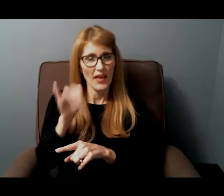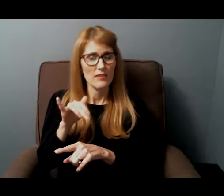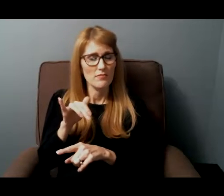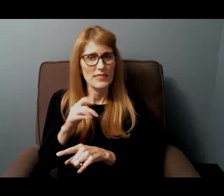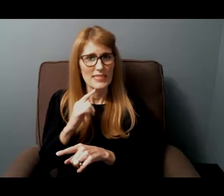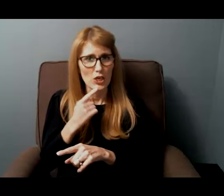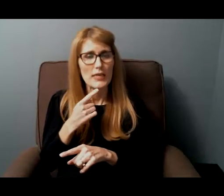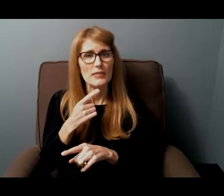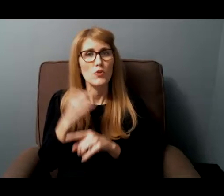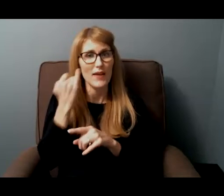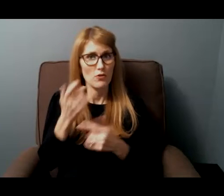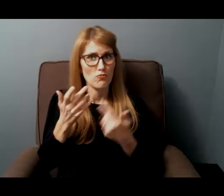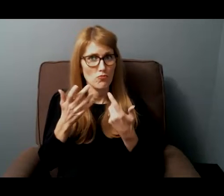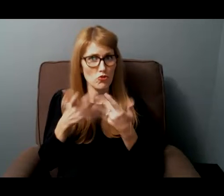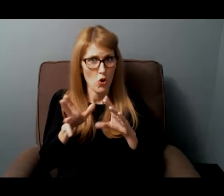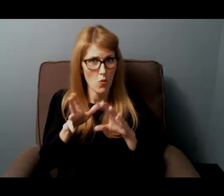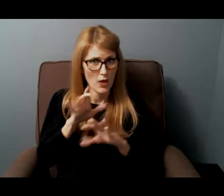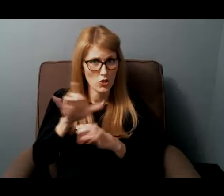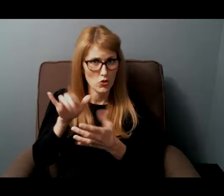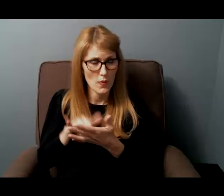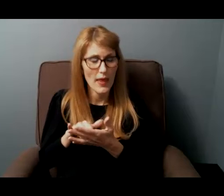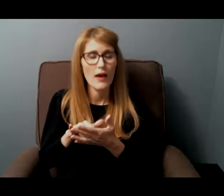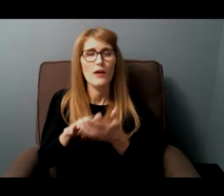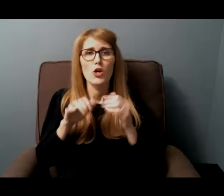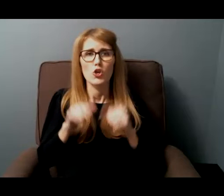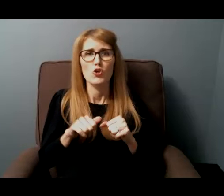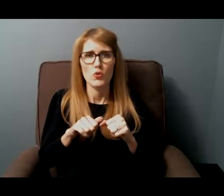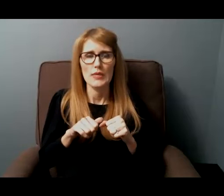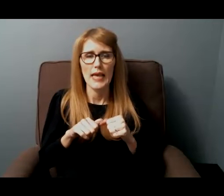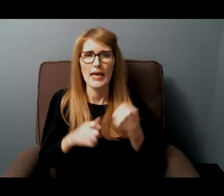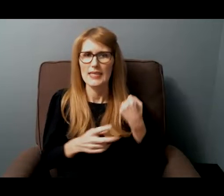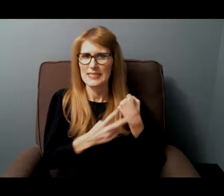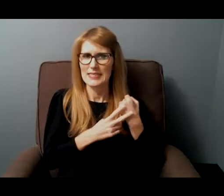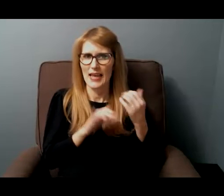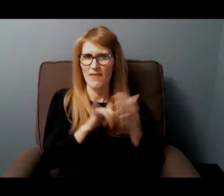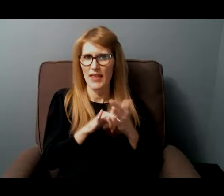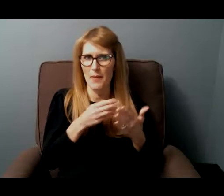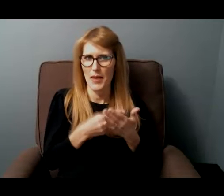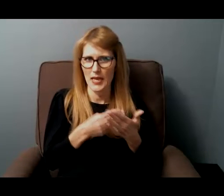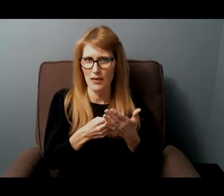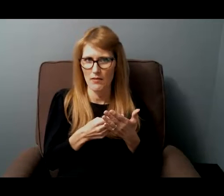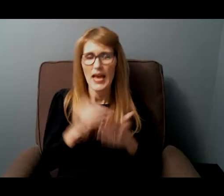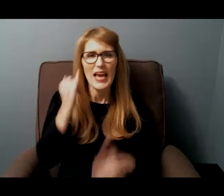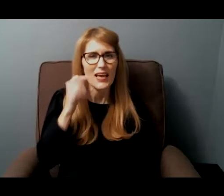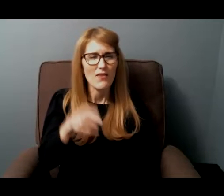SSDI, knowing that you think you are not going to be due that benefit that month, and so you'll set